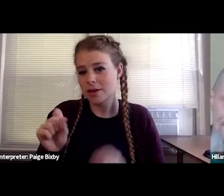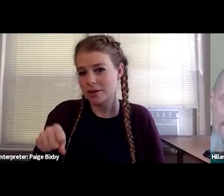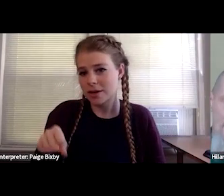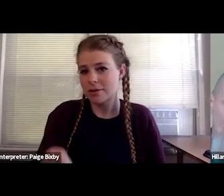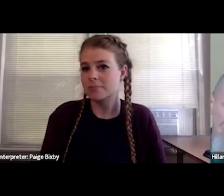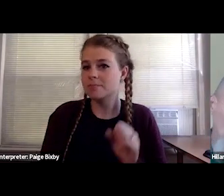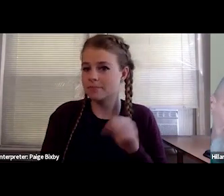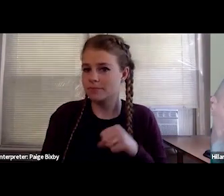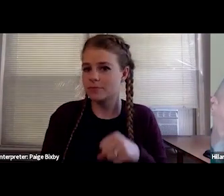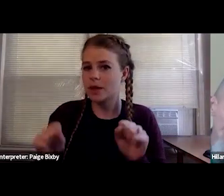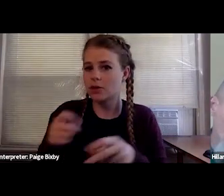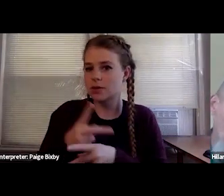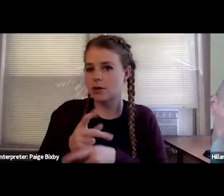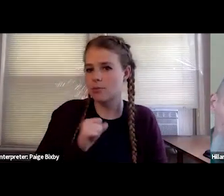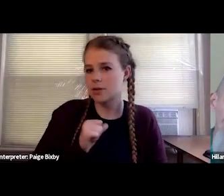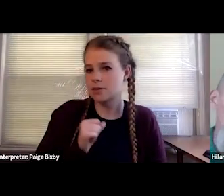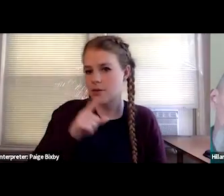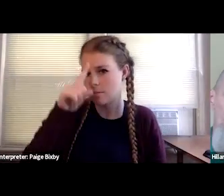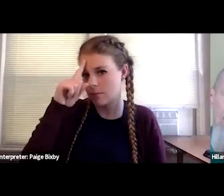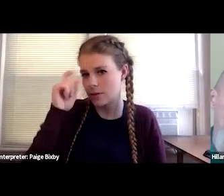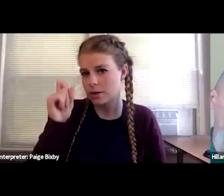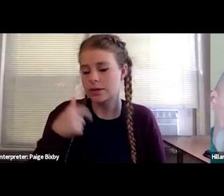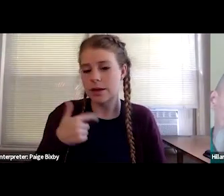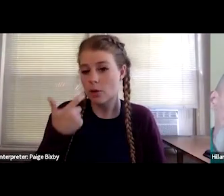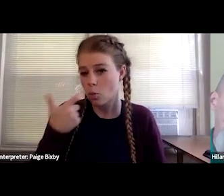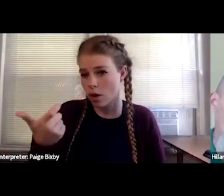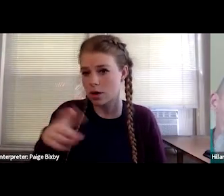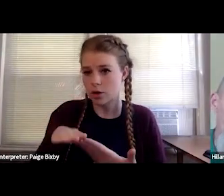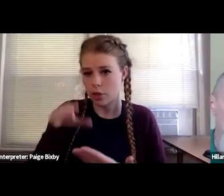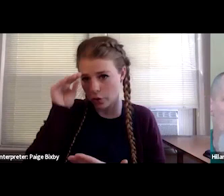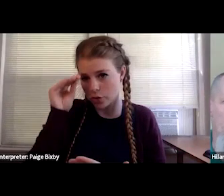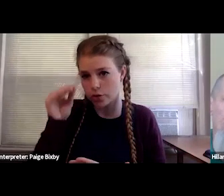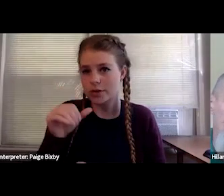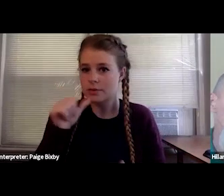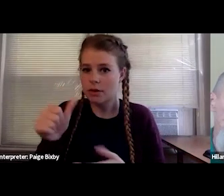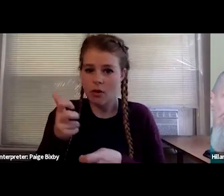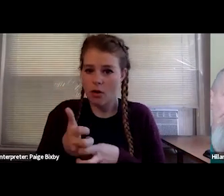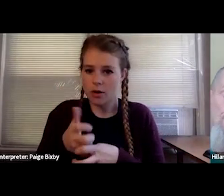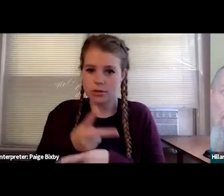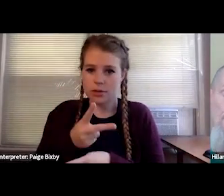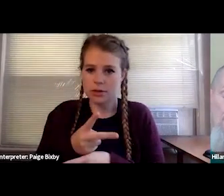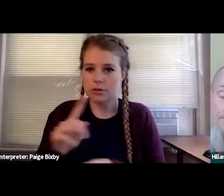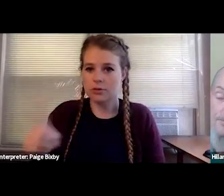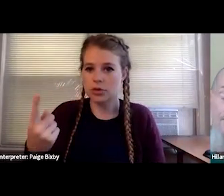But I was able to take care of myself because I had watched and learned and it's not that hard, it's just really for me